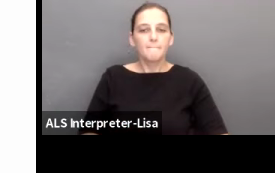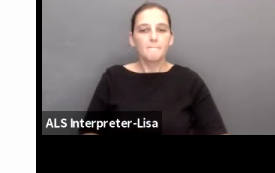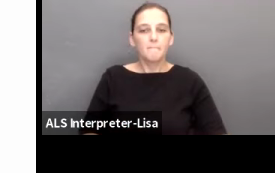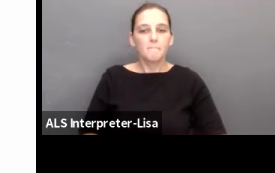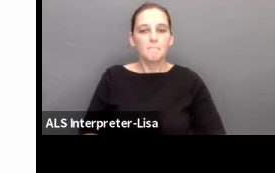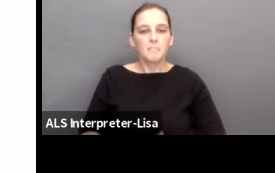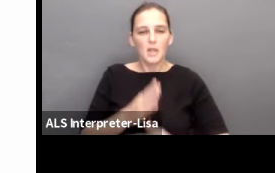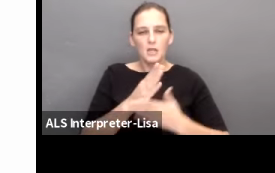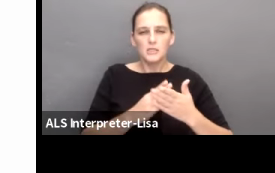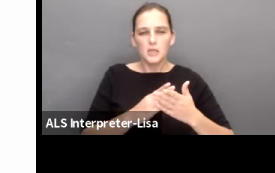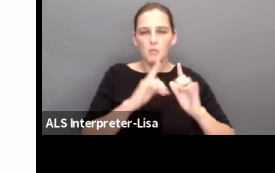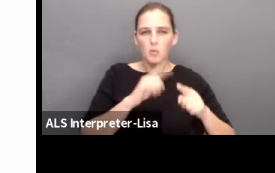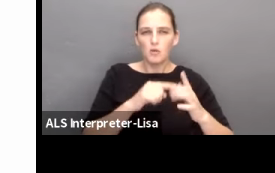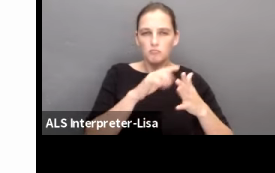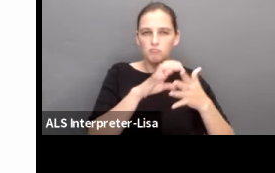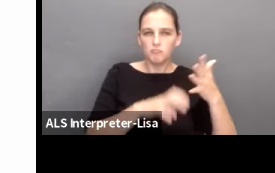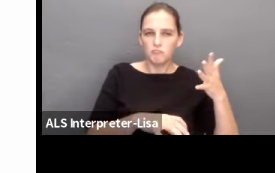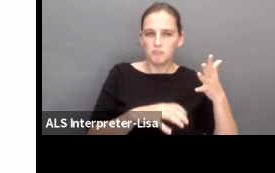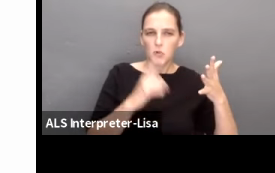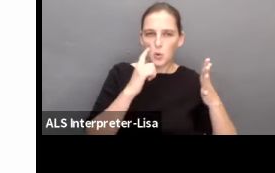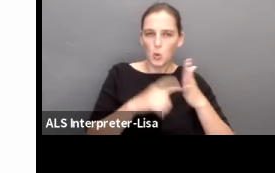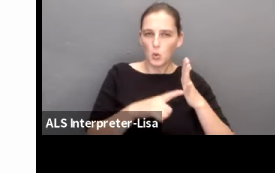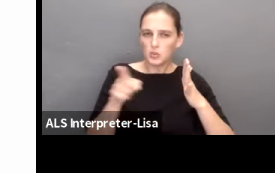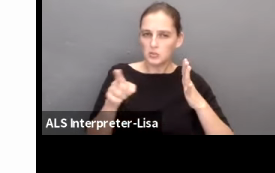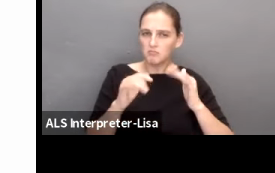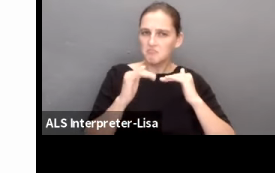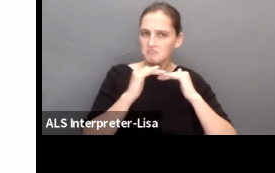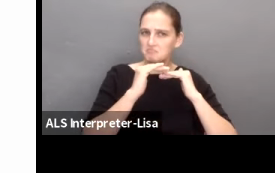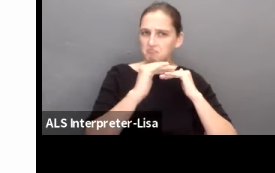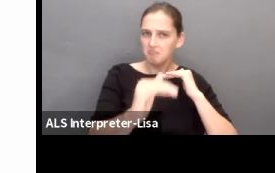have said that they didn't see it wane over time as much as I saw the Pfizer and the Moderna.